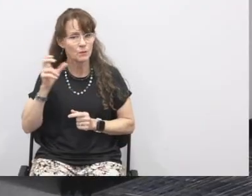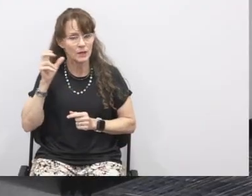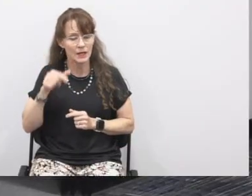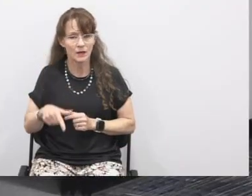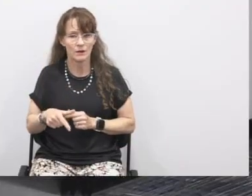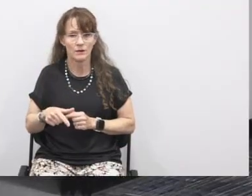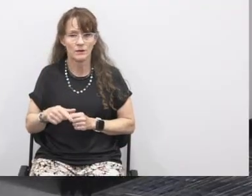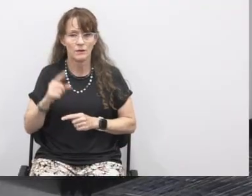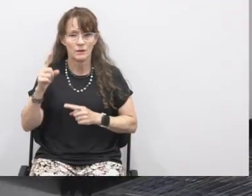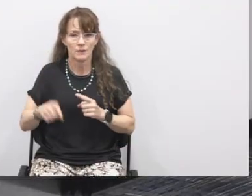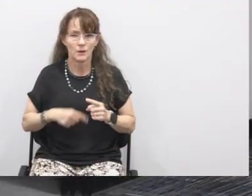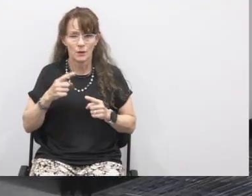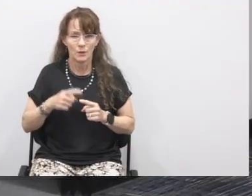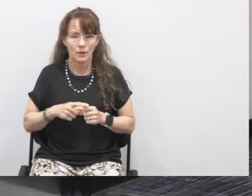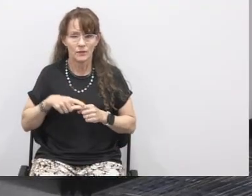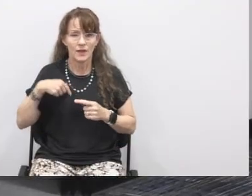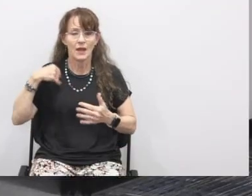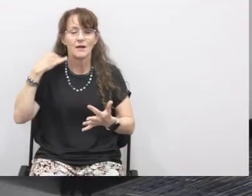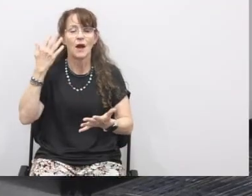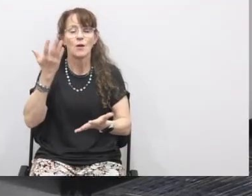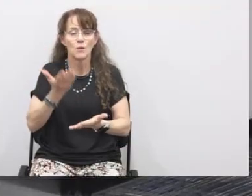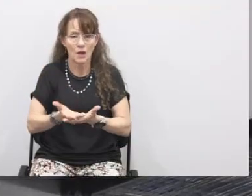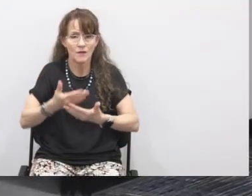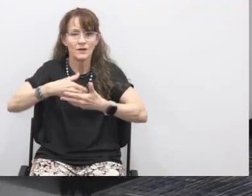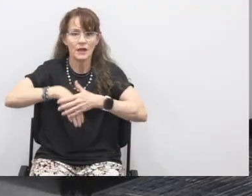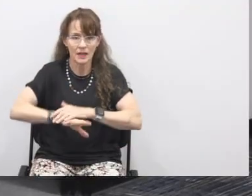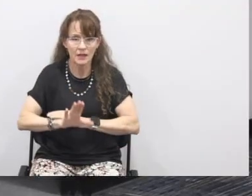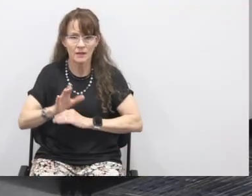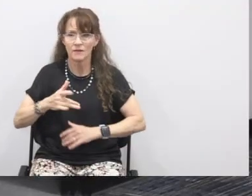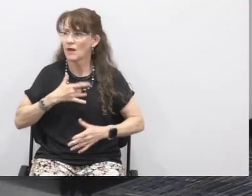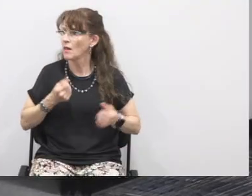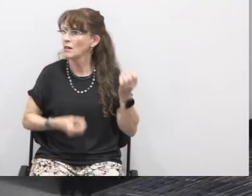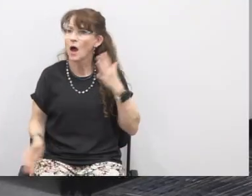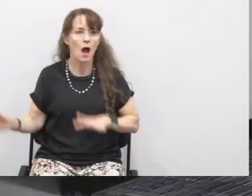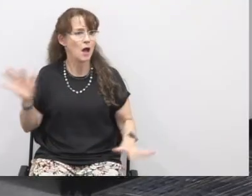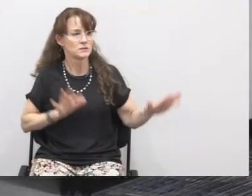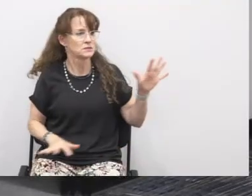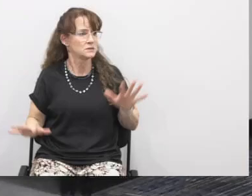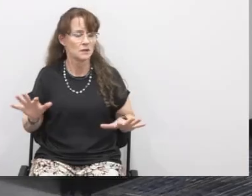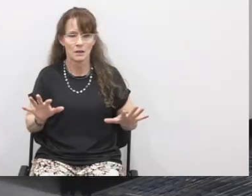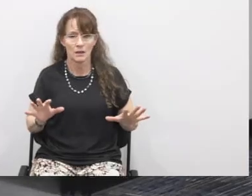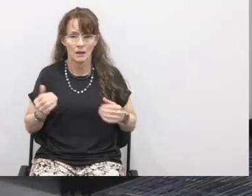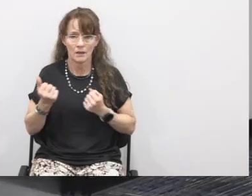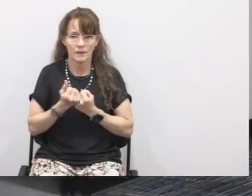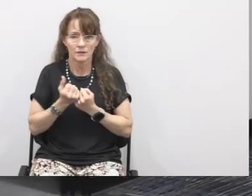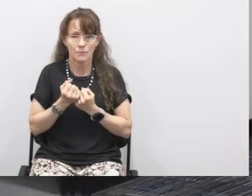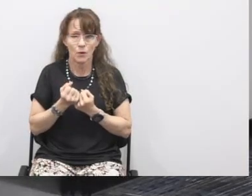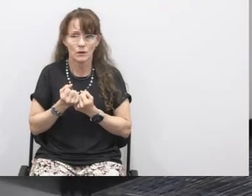once they actually got to Millikan, they felt lost, and they felt like they didn't have that support anymore.